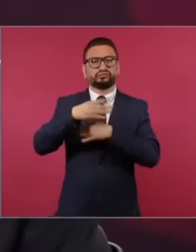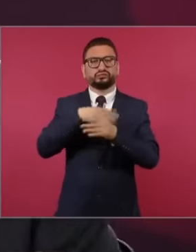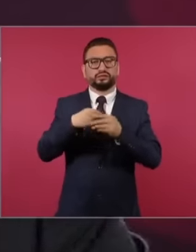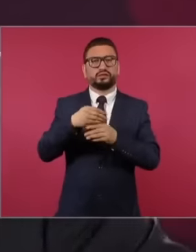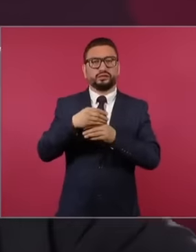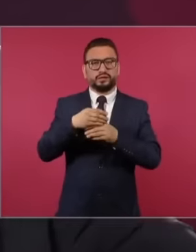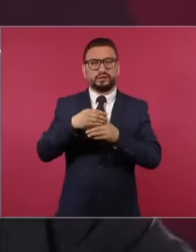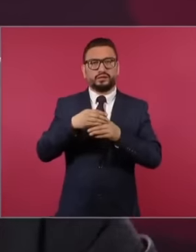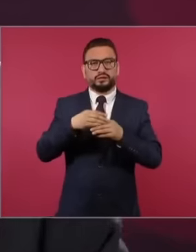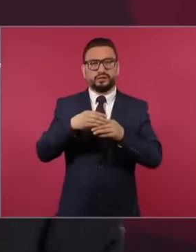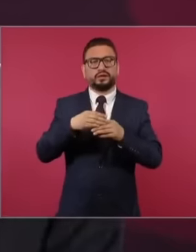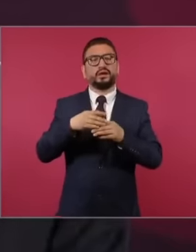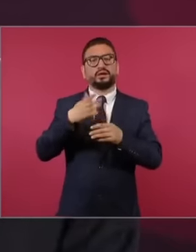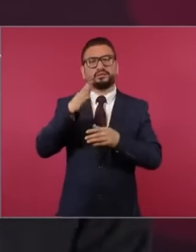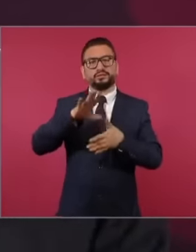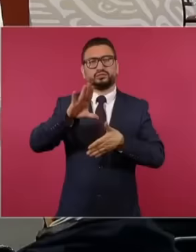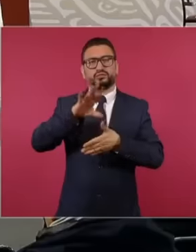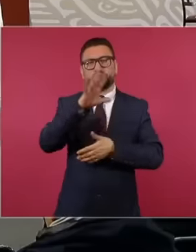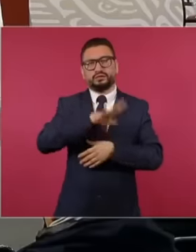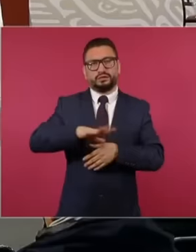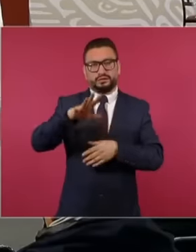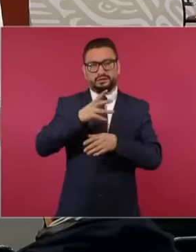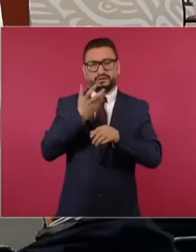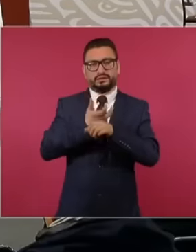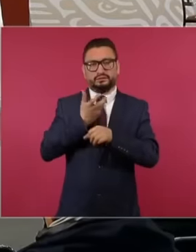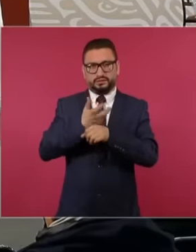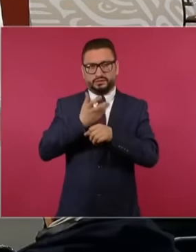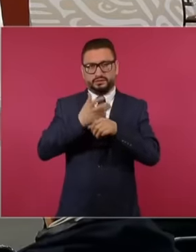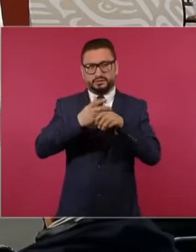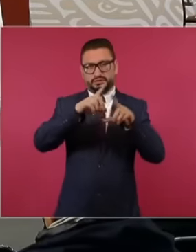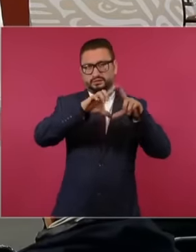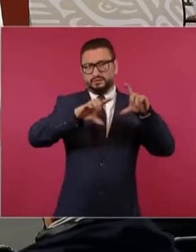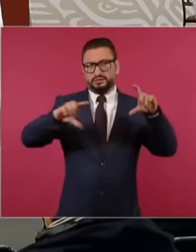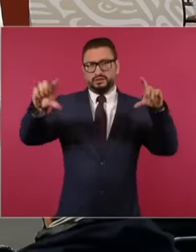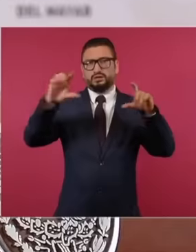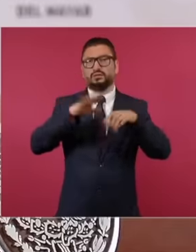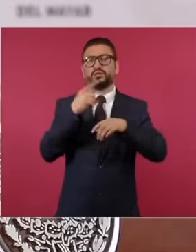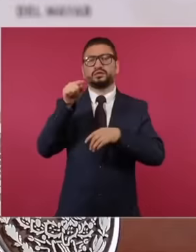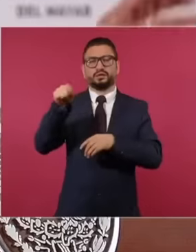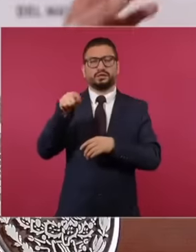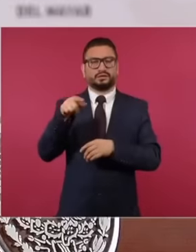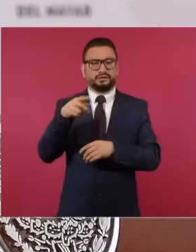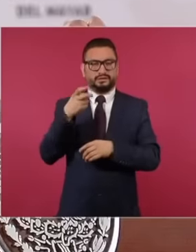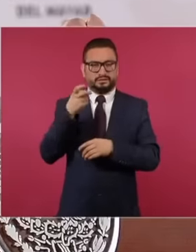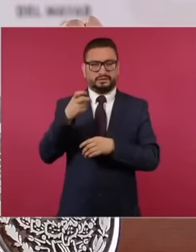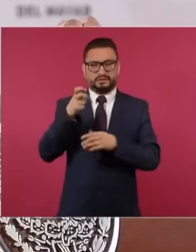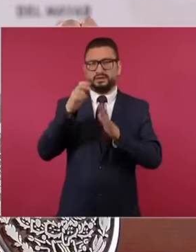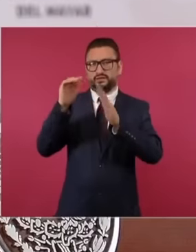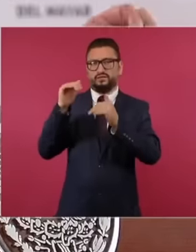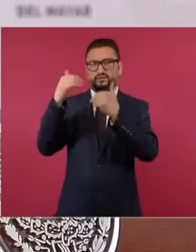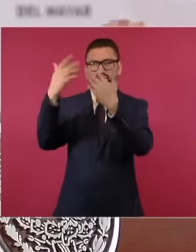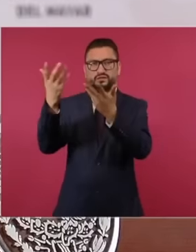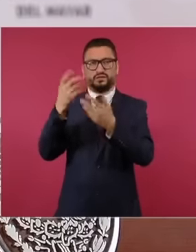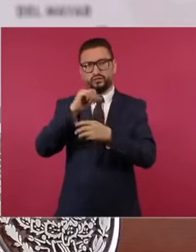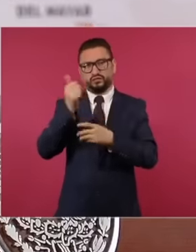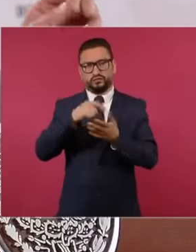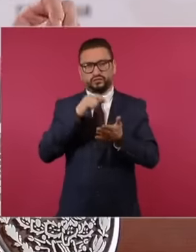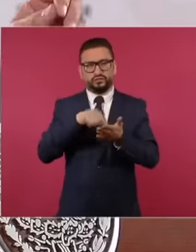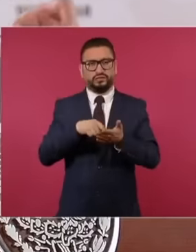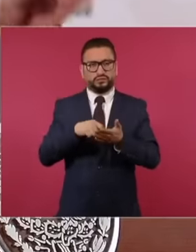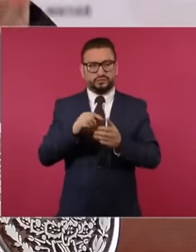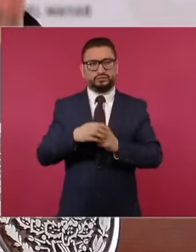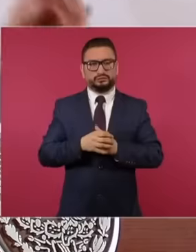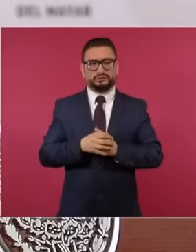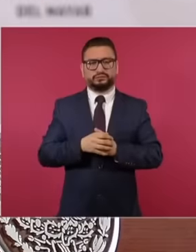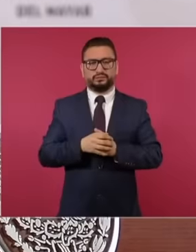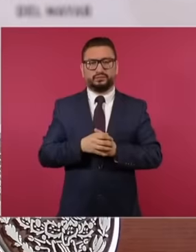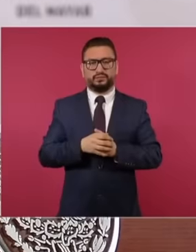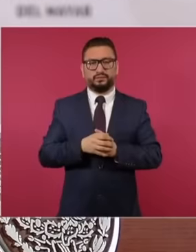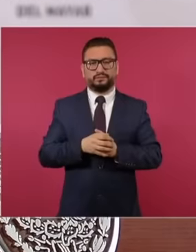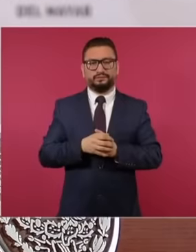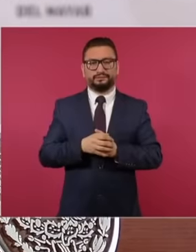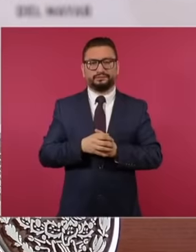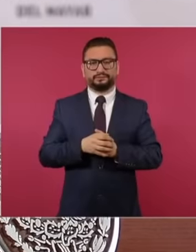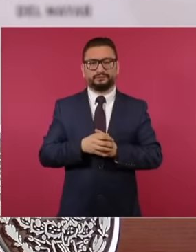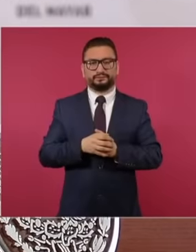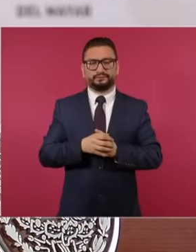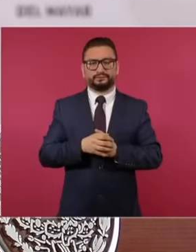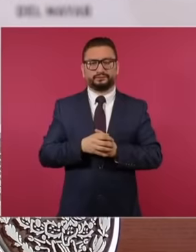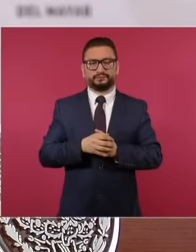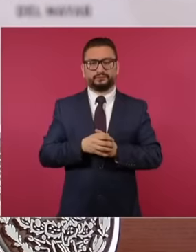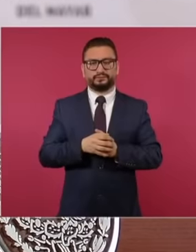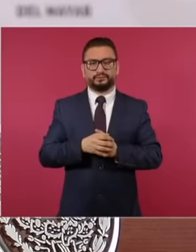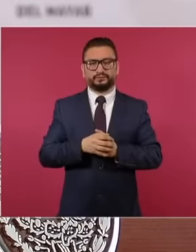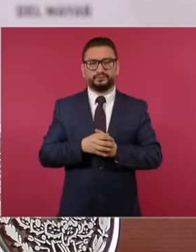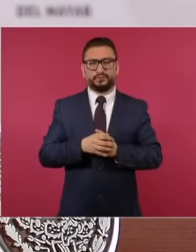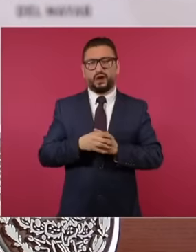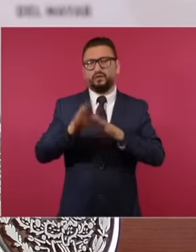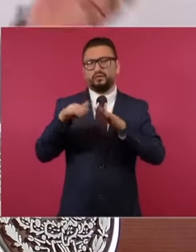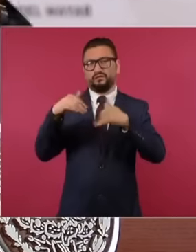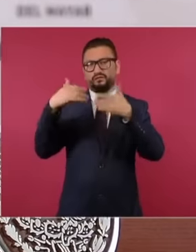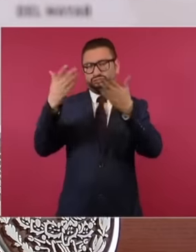continental territory of the United States, a country that has its paradises but outside in the middle of the ocean, not